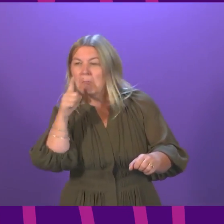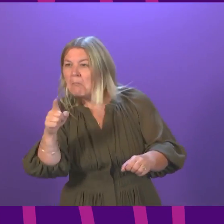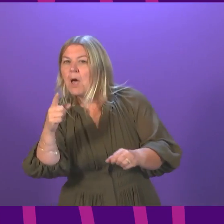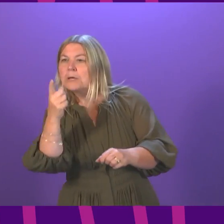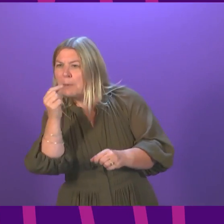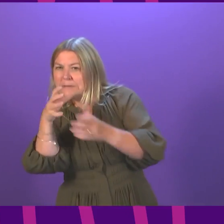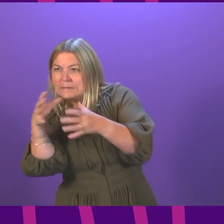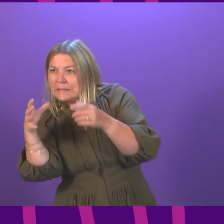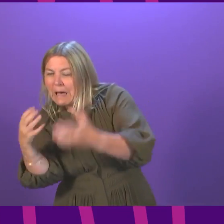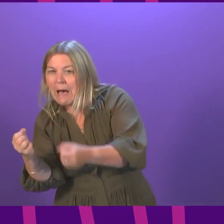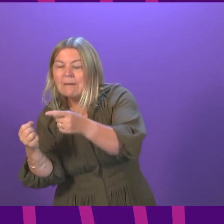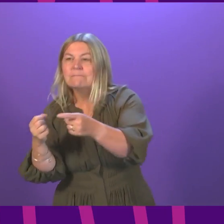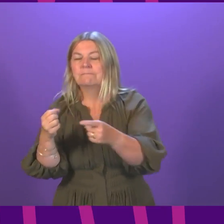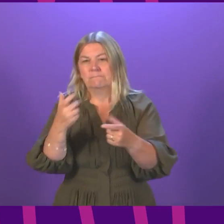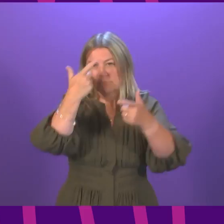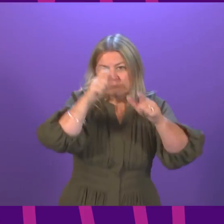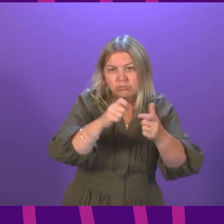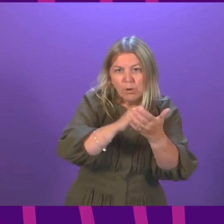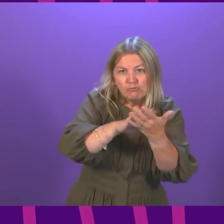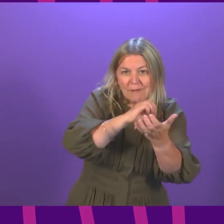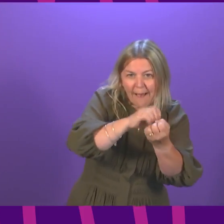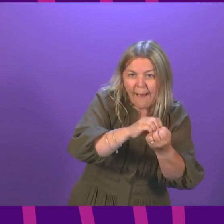rehab in every part of Scotland.